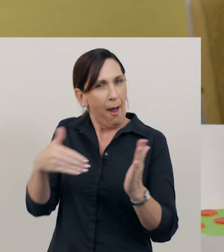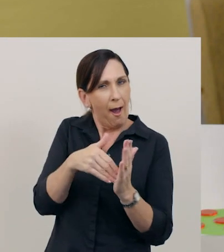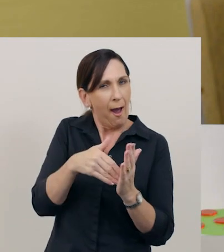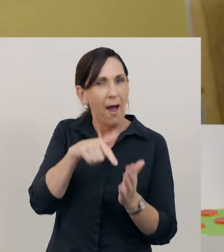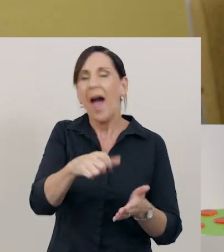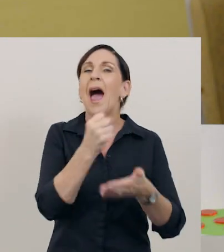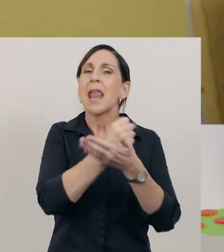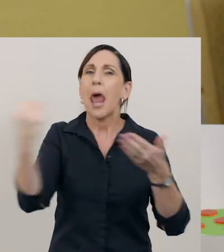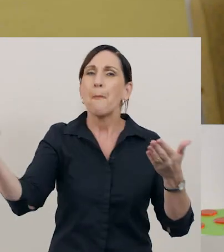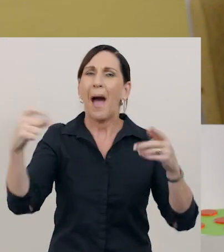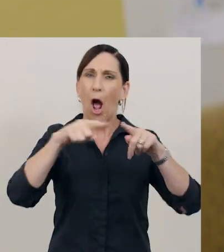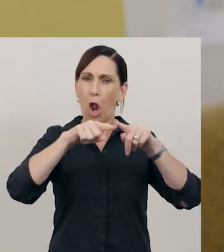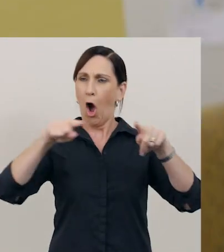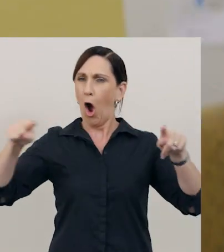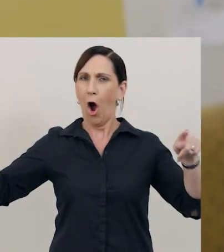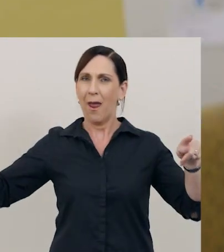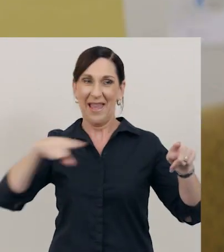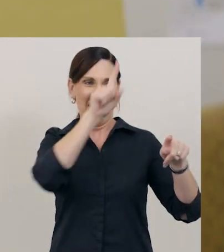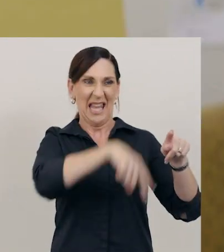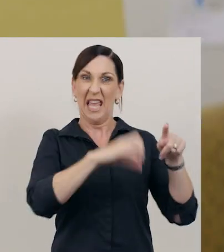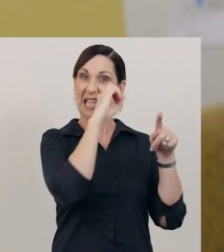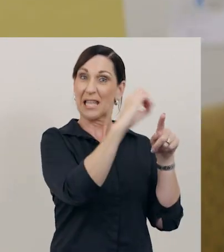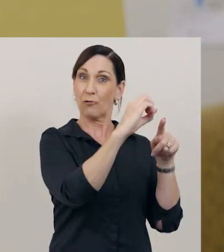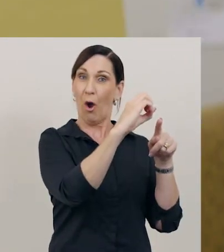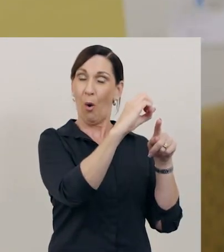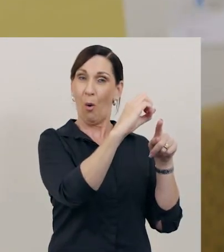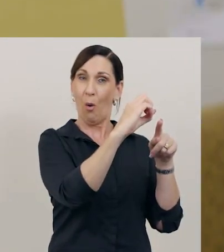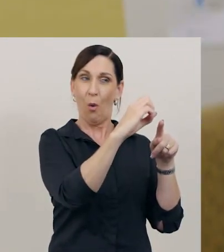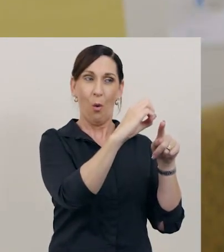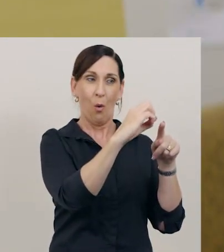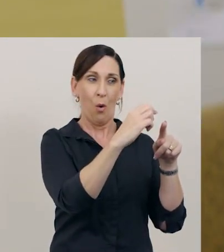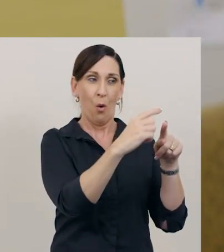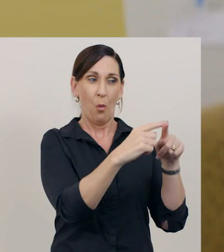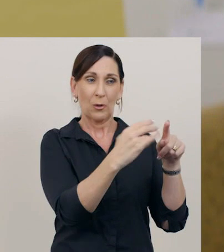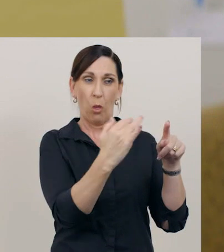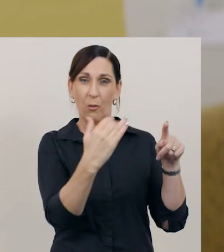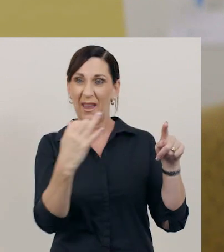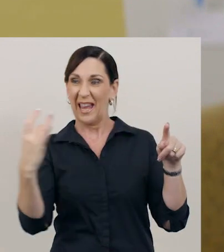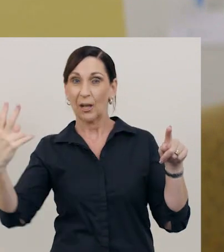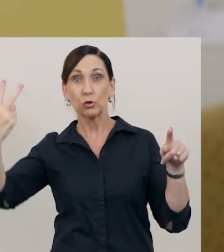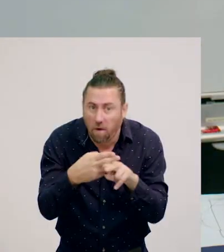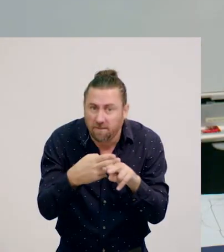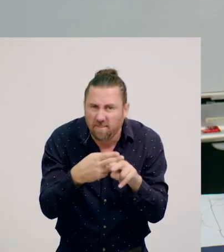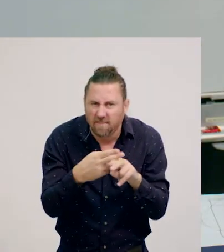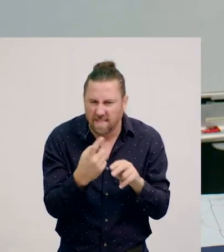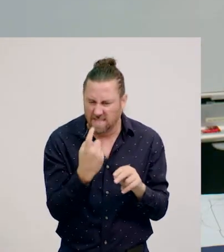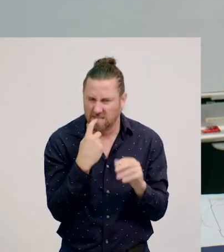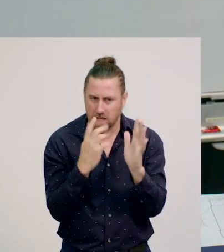Maths focuses on showing how an efficient strategy is the way to work through a problem, and make it easier to solve. And in Science,